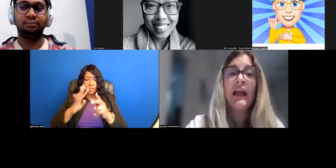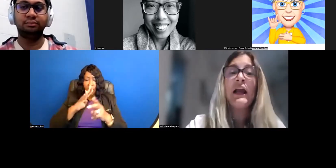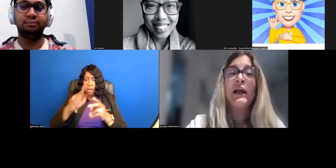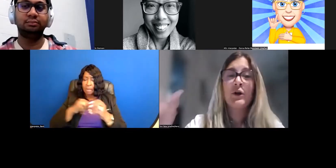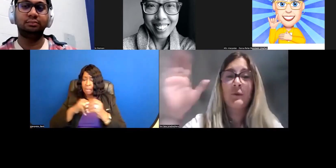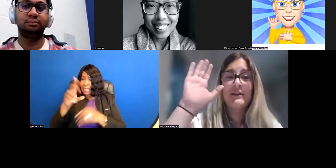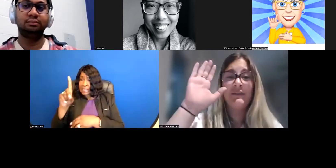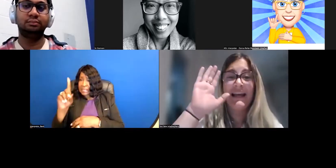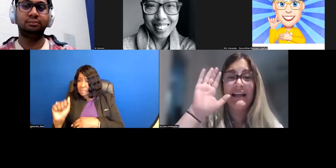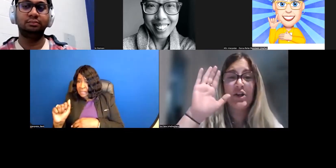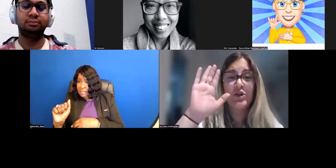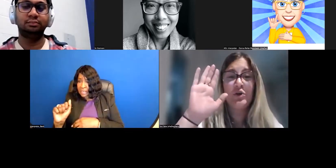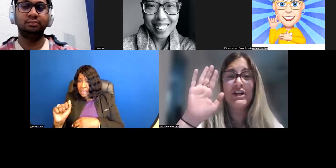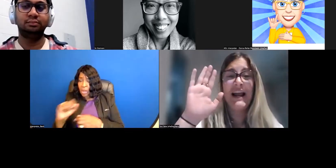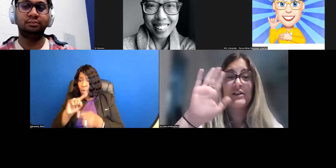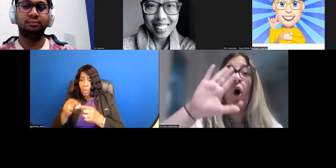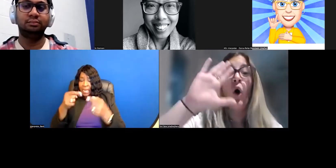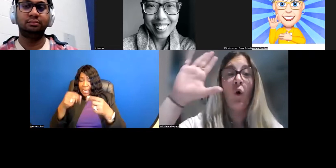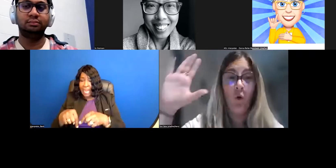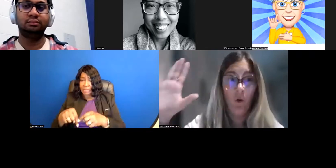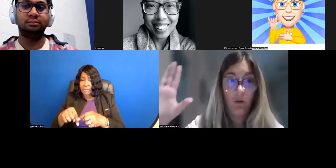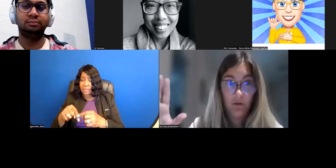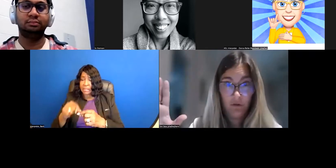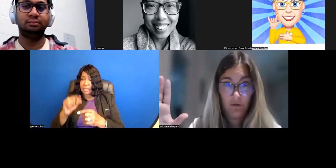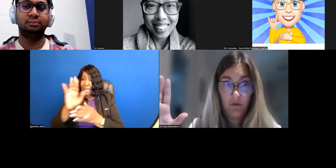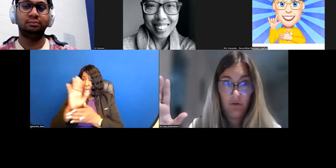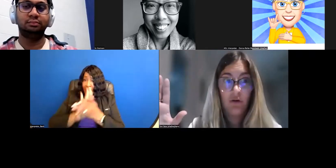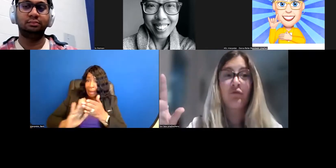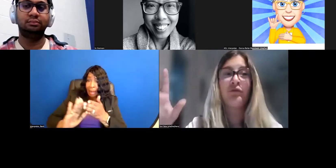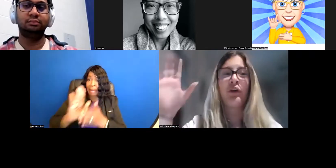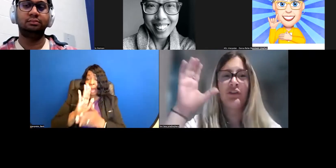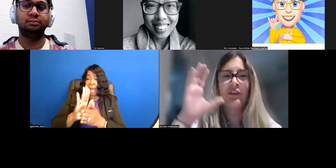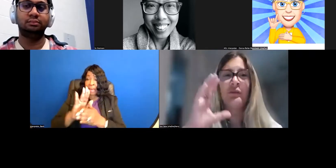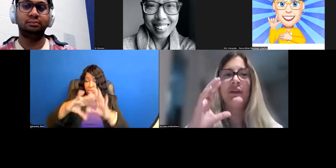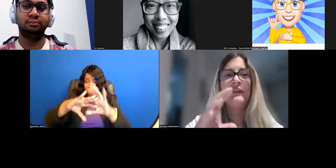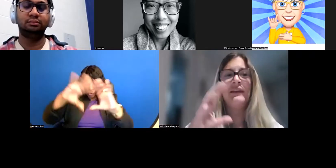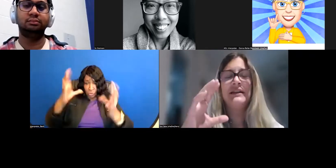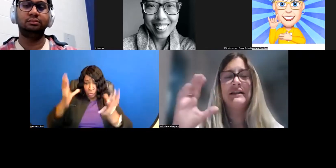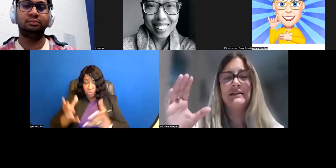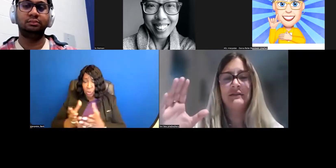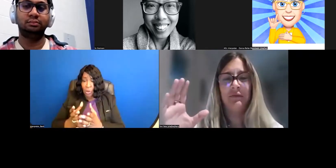in terms of the institution as a whole versus within the DCC.